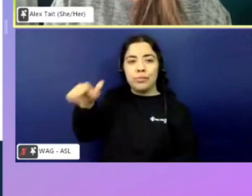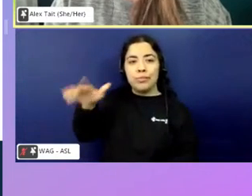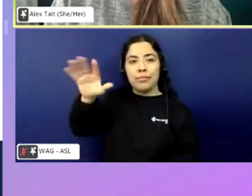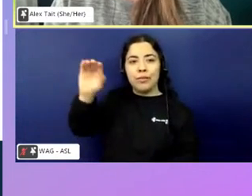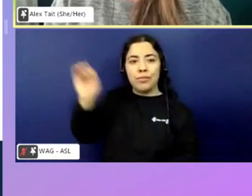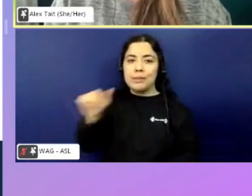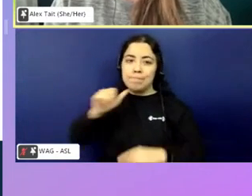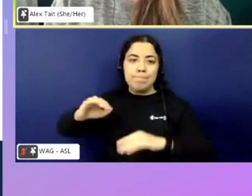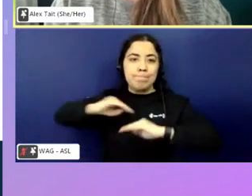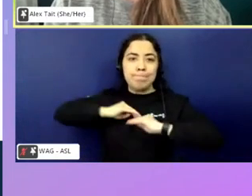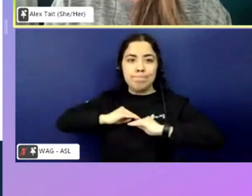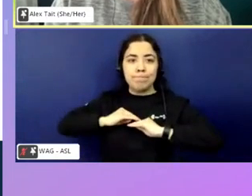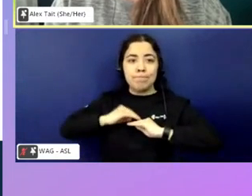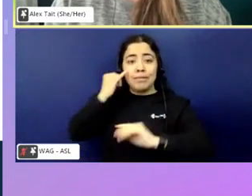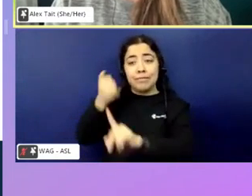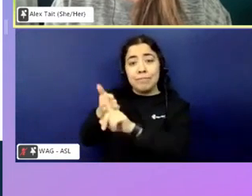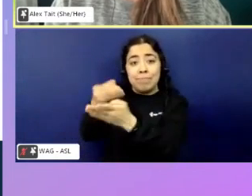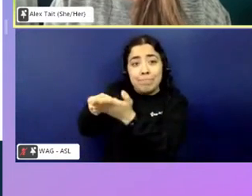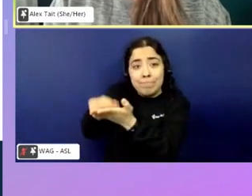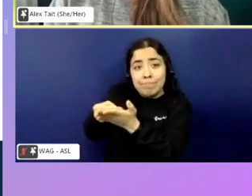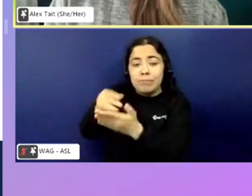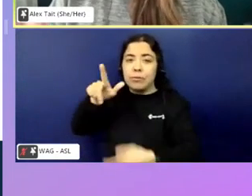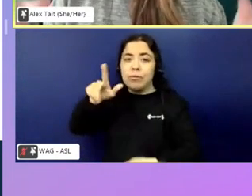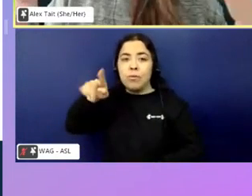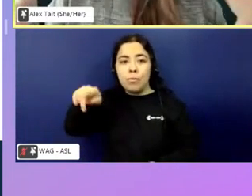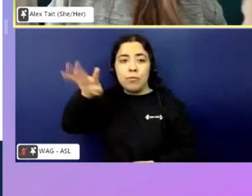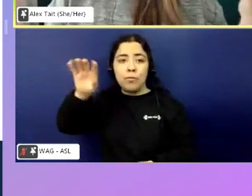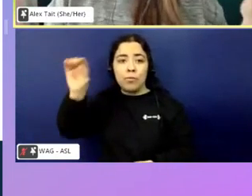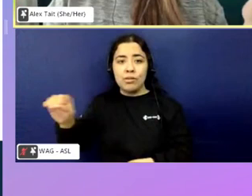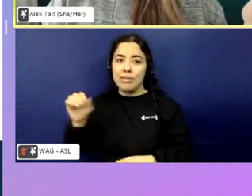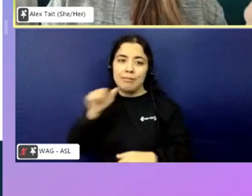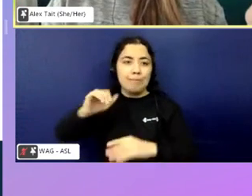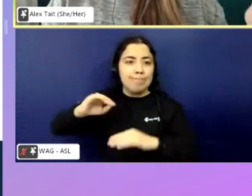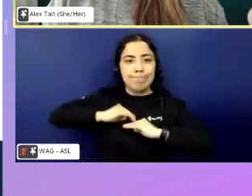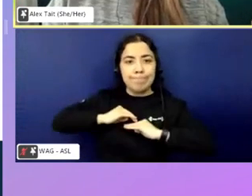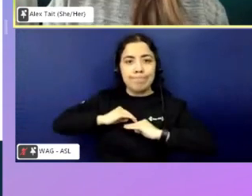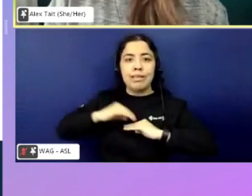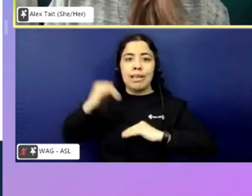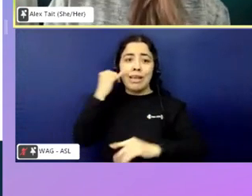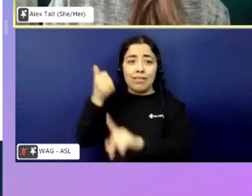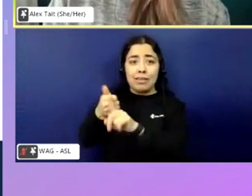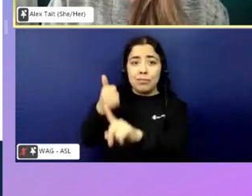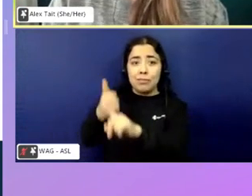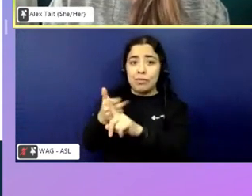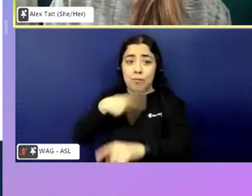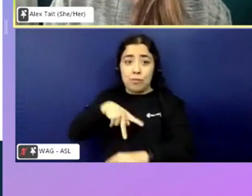point, finances, 12.1% of seniors, and personal care,